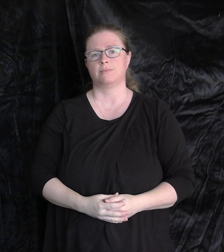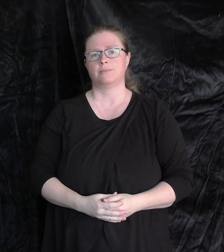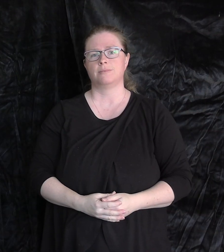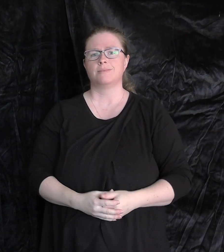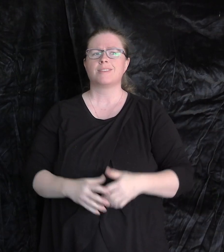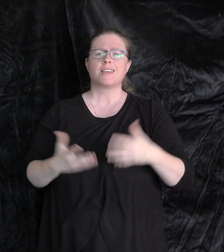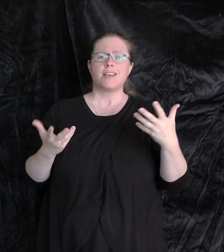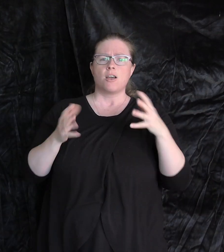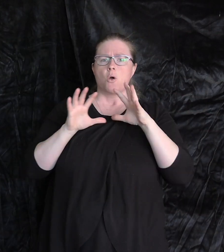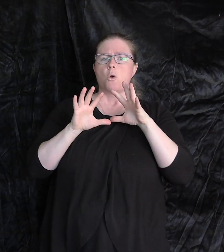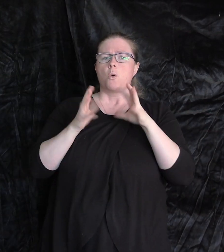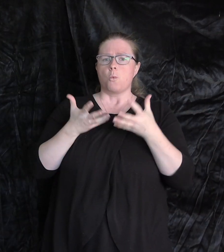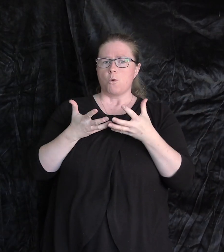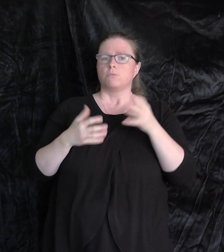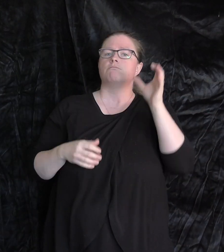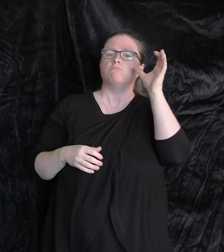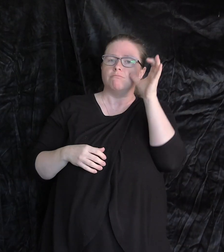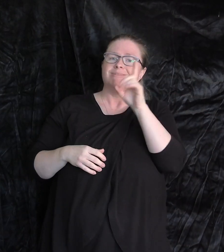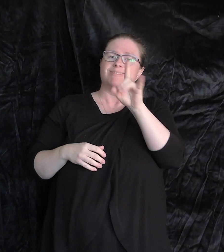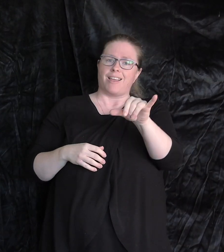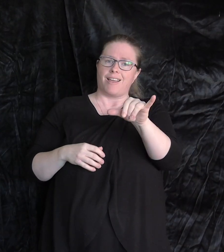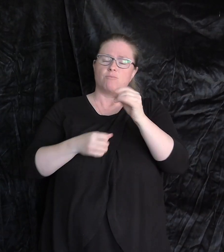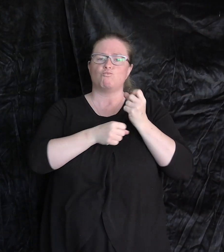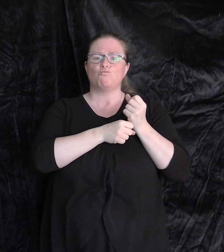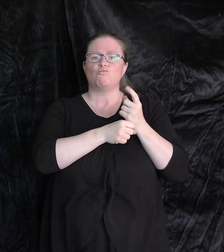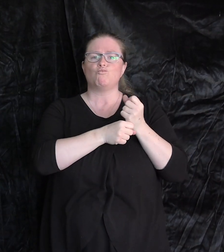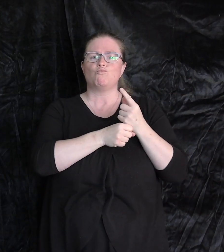World Listening Day is coordinated annually by the World Listening